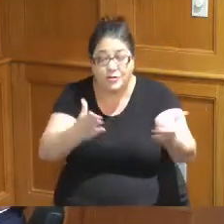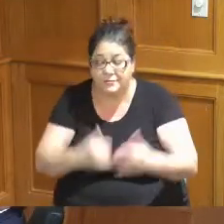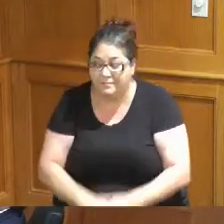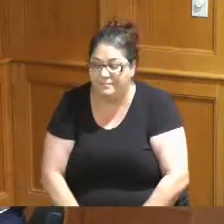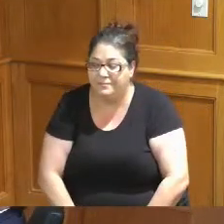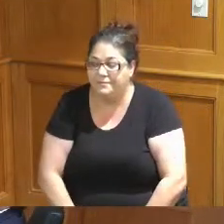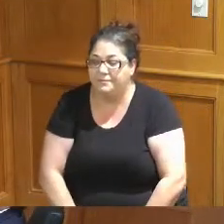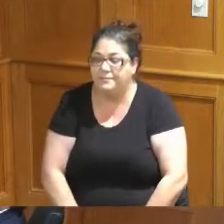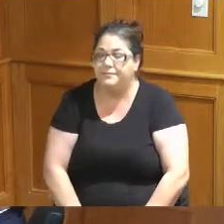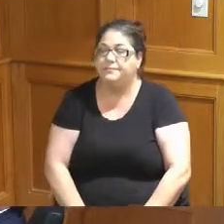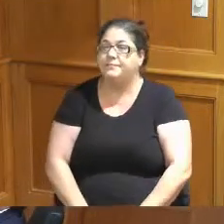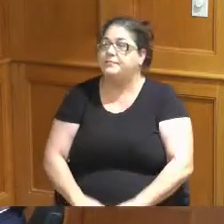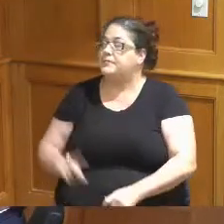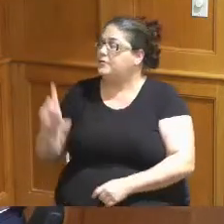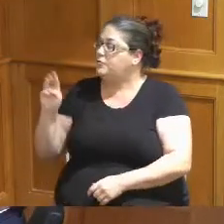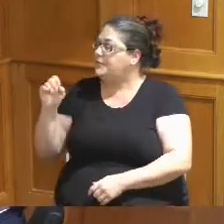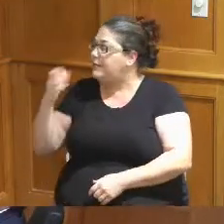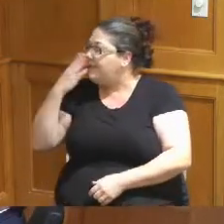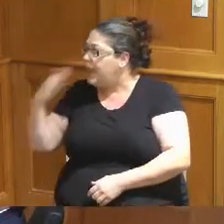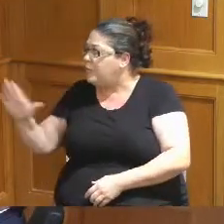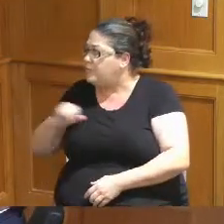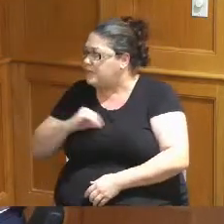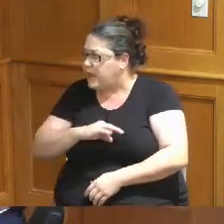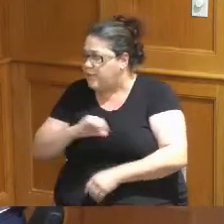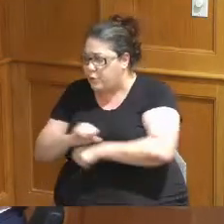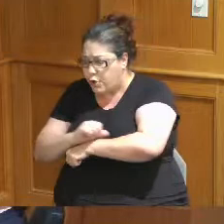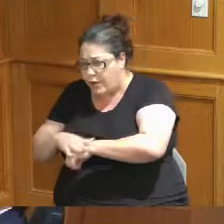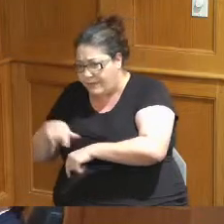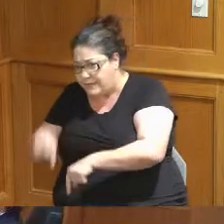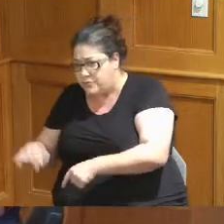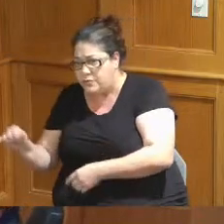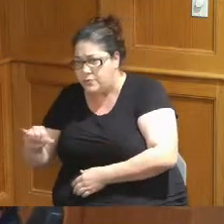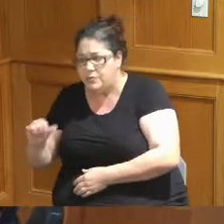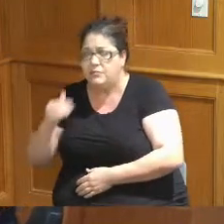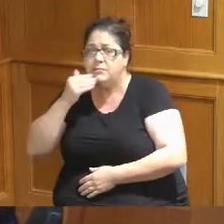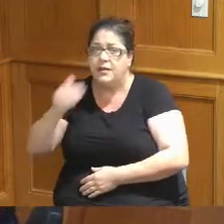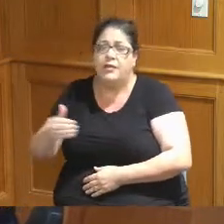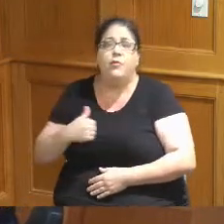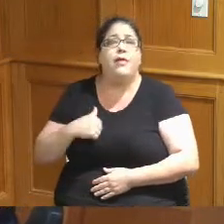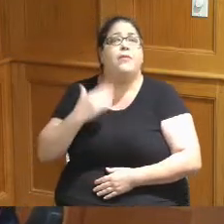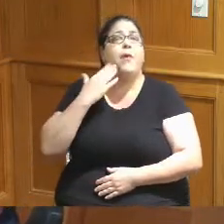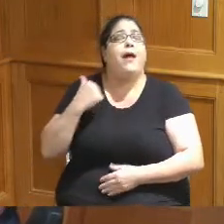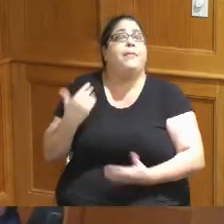thank you so much and thank your staff that's working on it and that's what I'm here for is